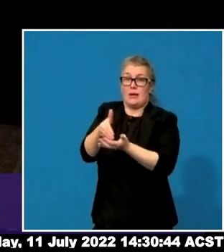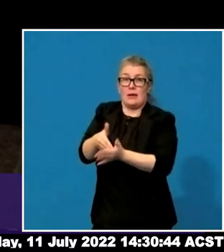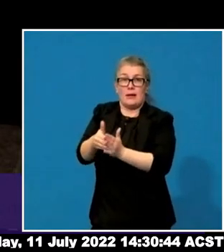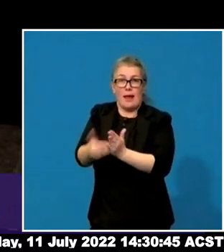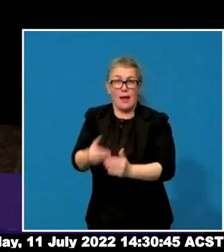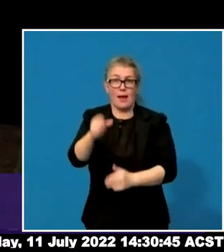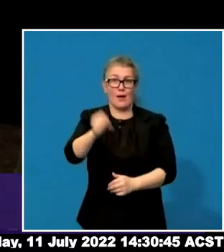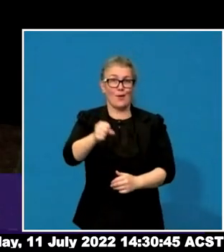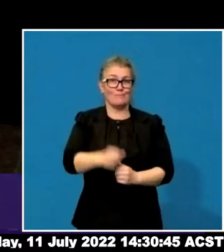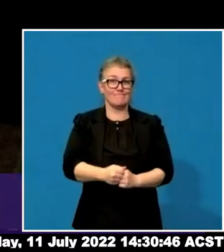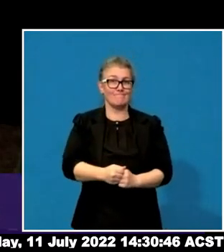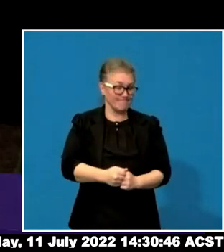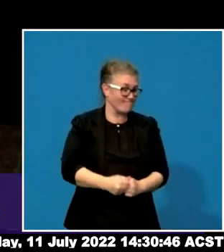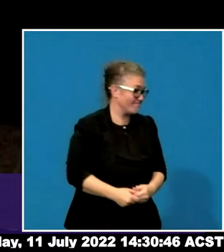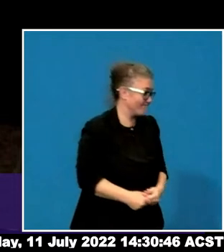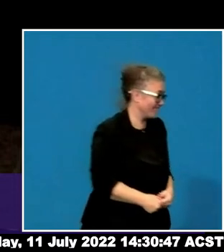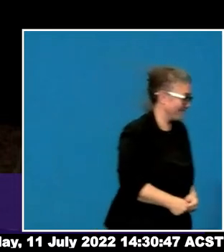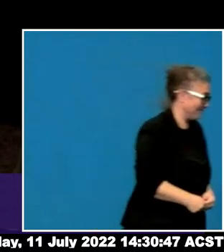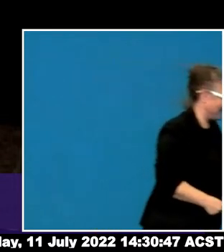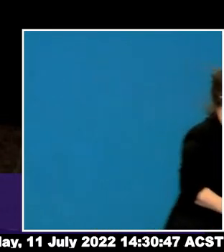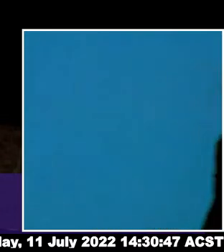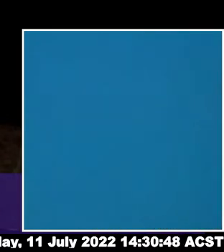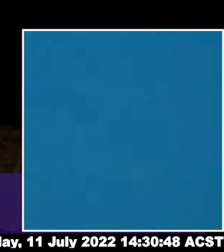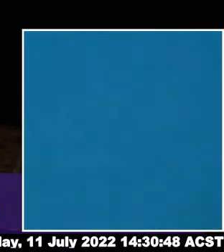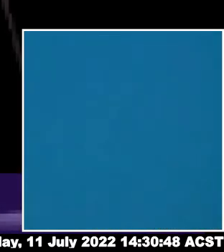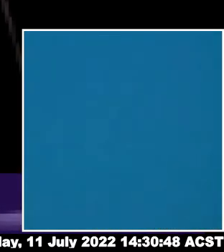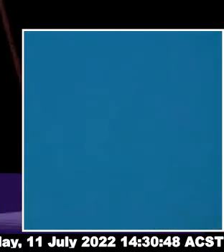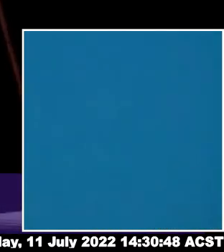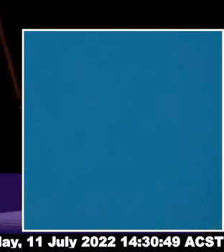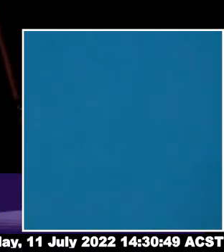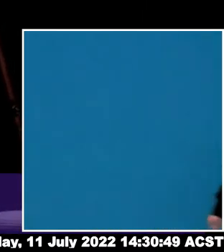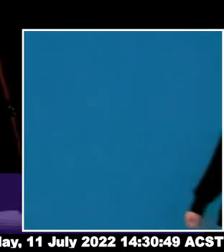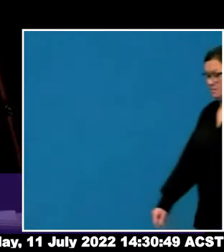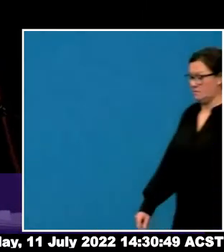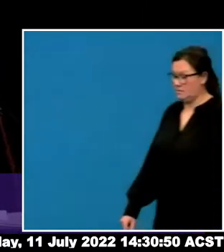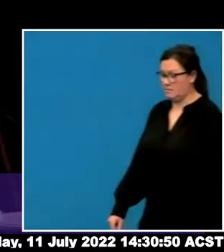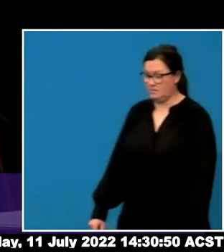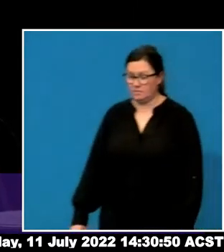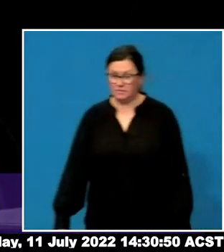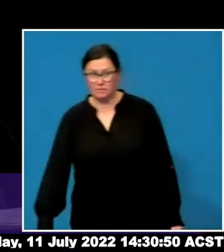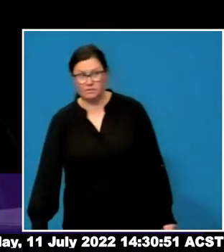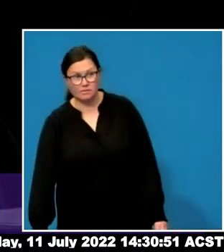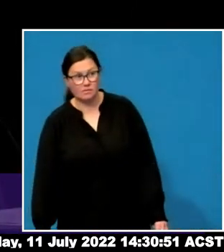Joan, if we could go back in time and if the NDIS was established when Joziah was born,